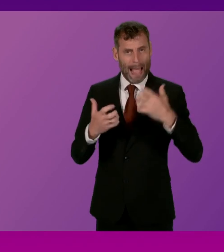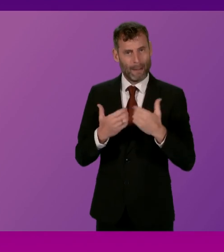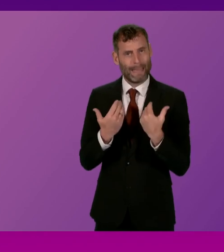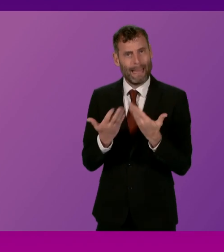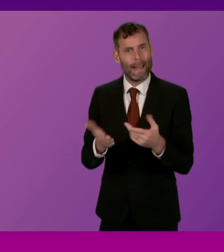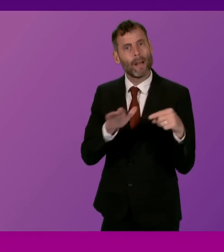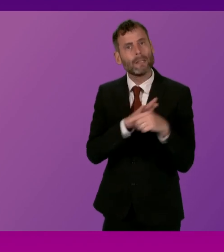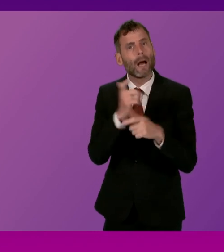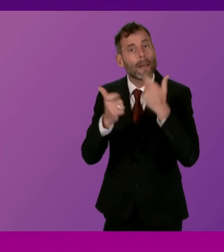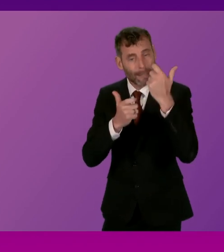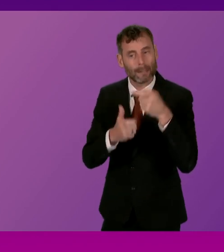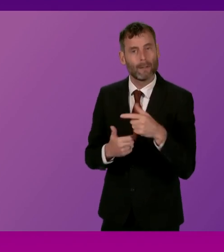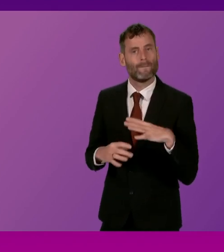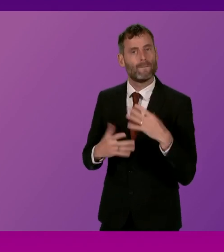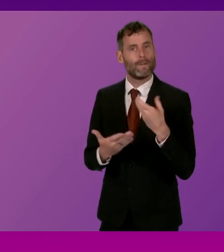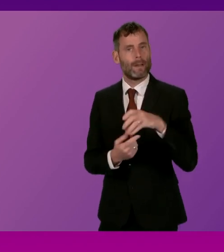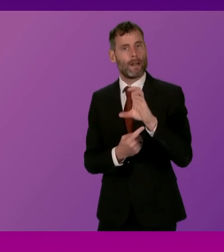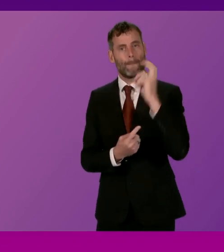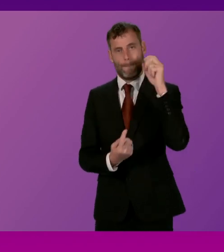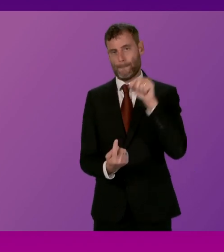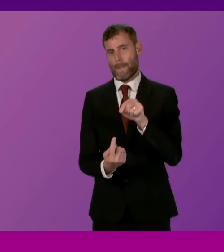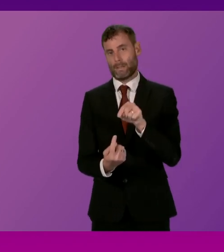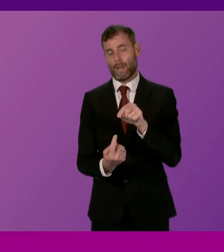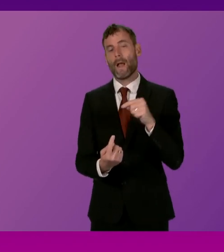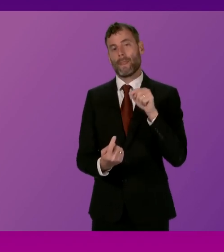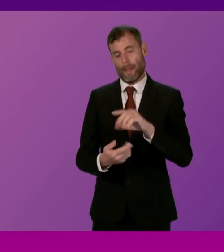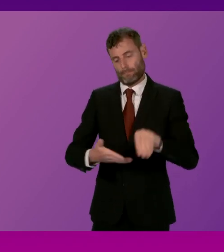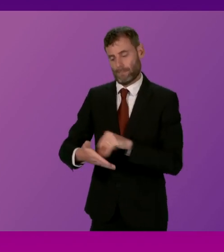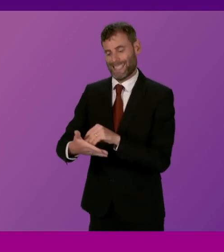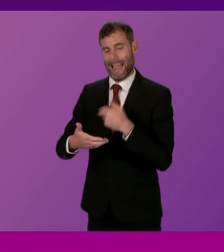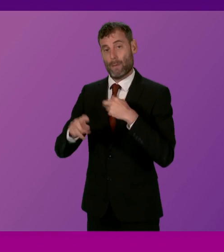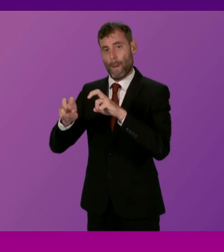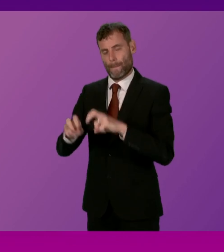There are real limitations on our budget, but we will consider it.